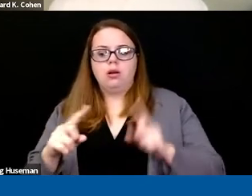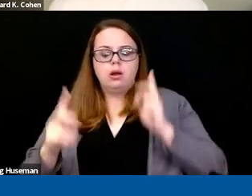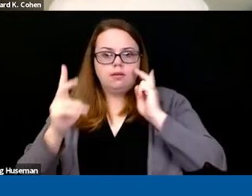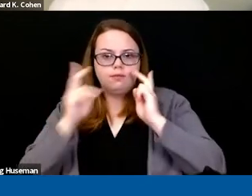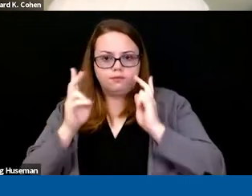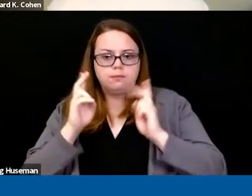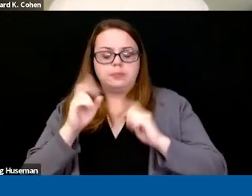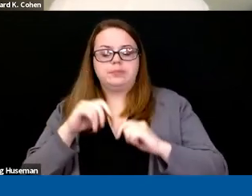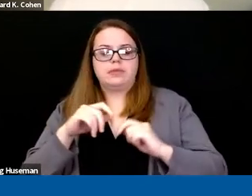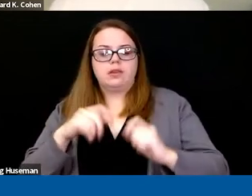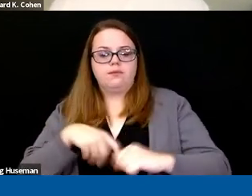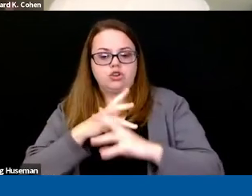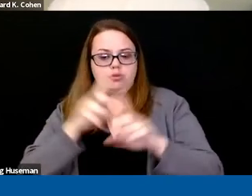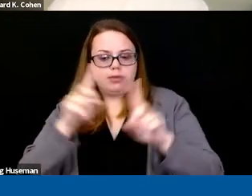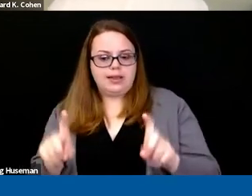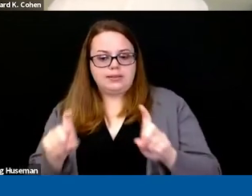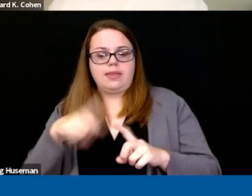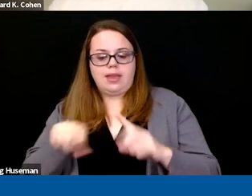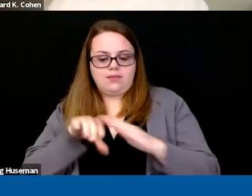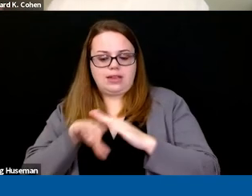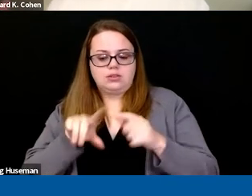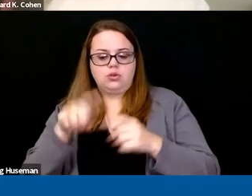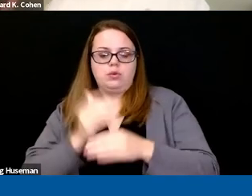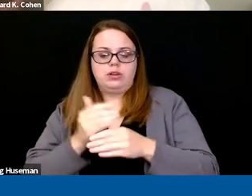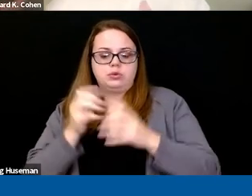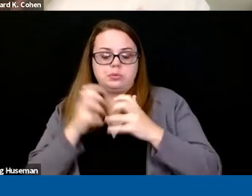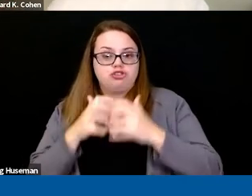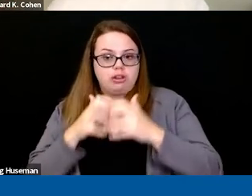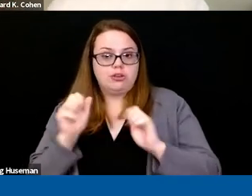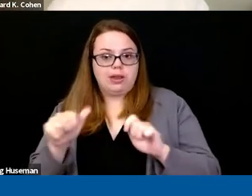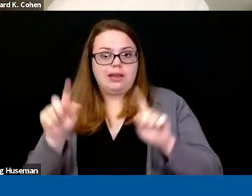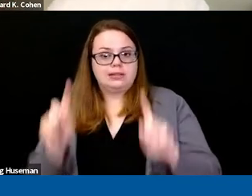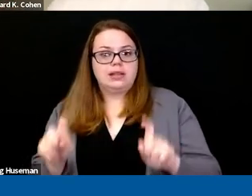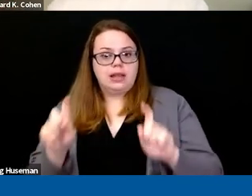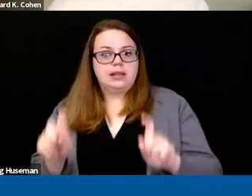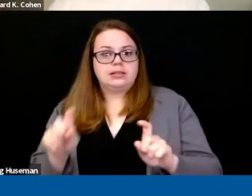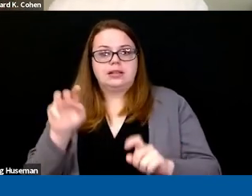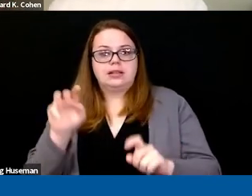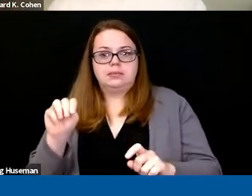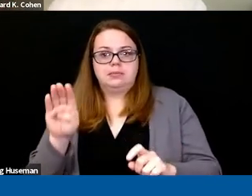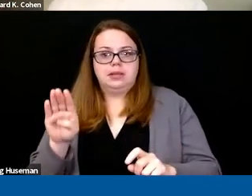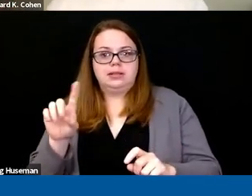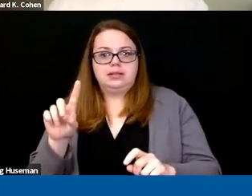So, they do have access to a Windows machine that you can test NVDA with Firefox.